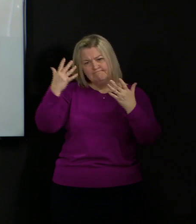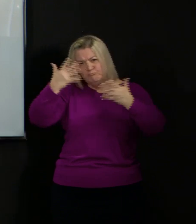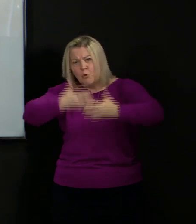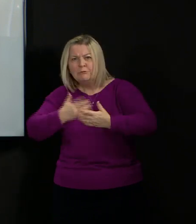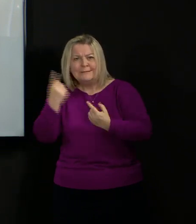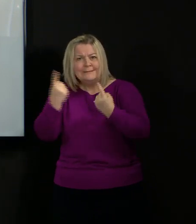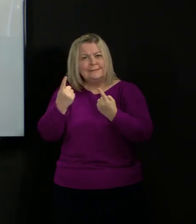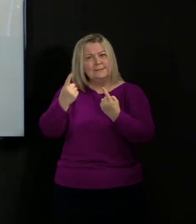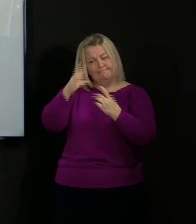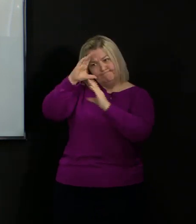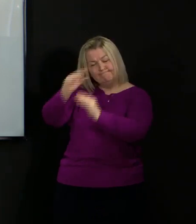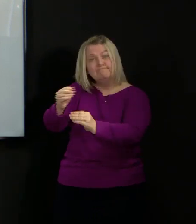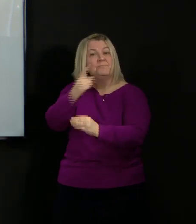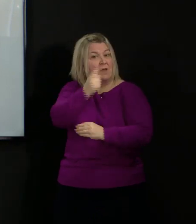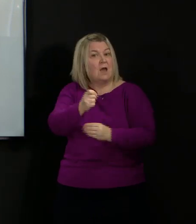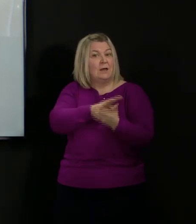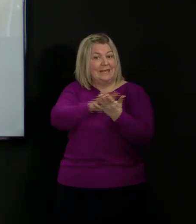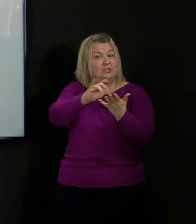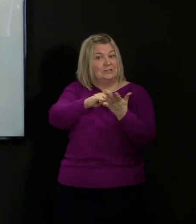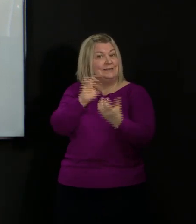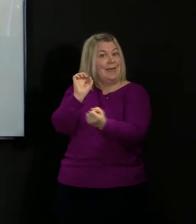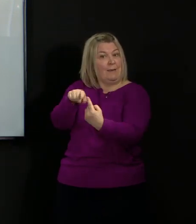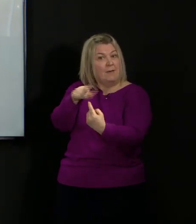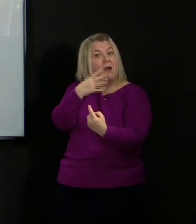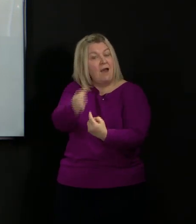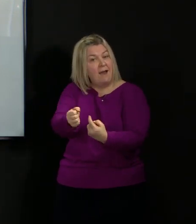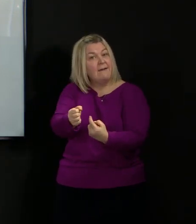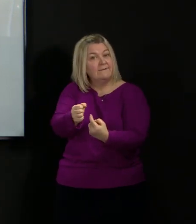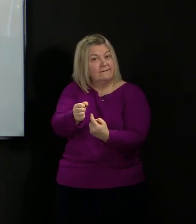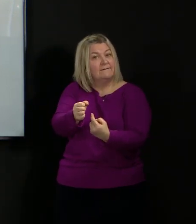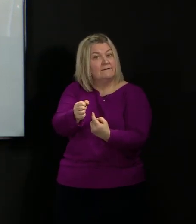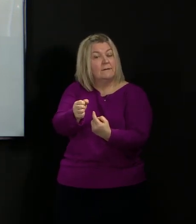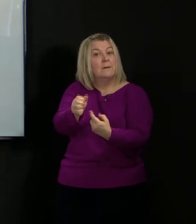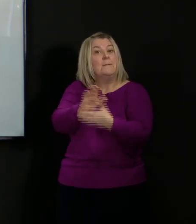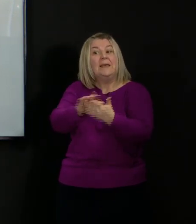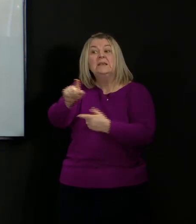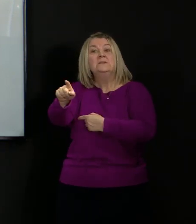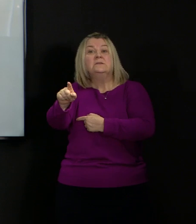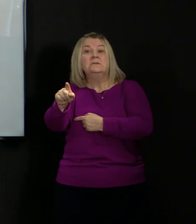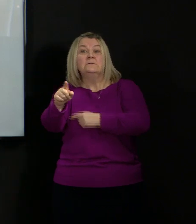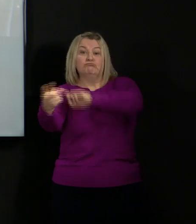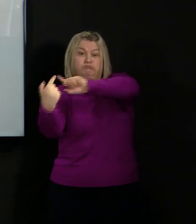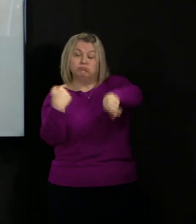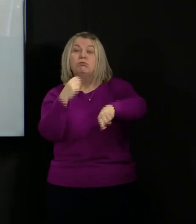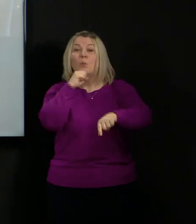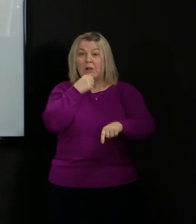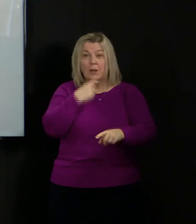oversight to ensure we can respond quickly where people are raising concerns about the